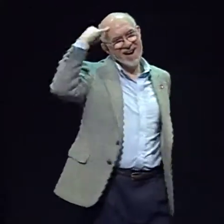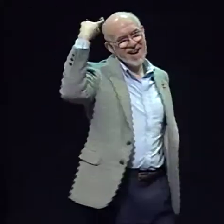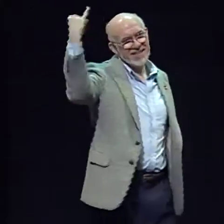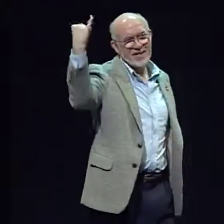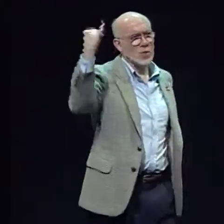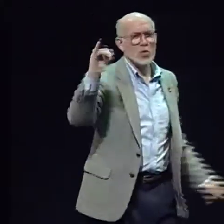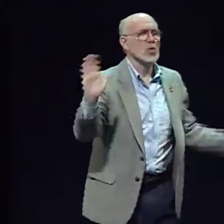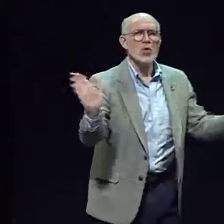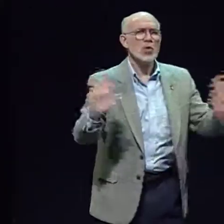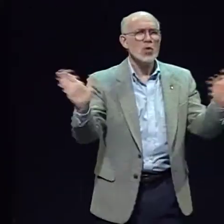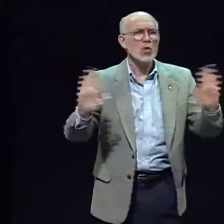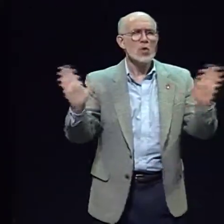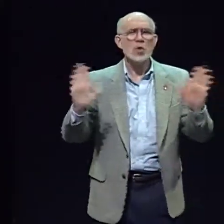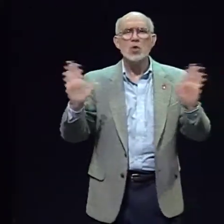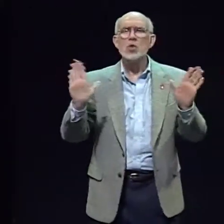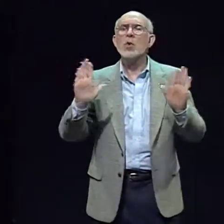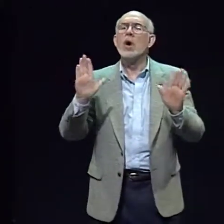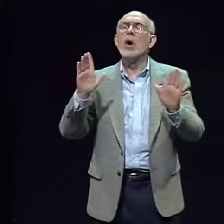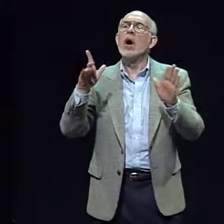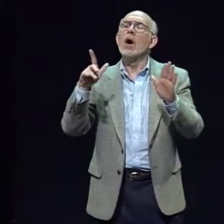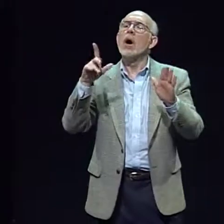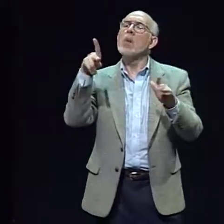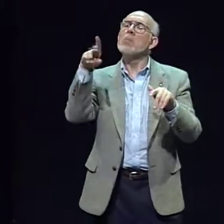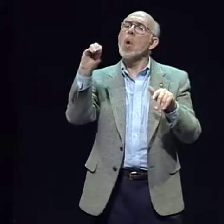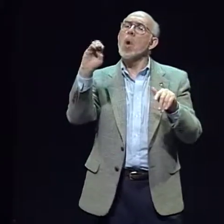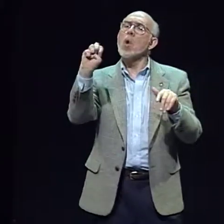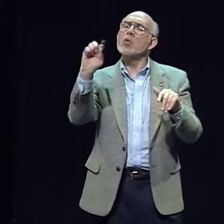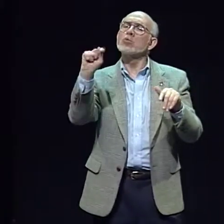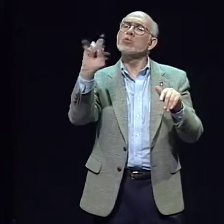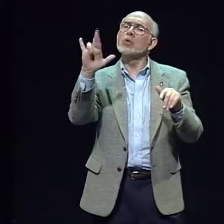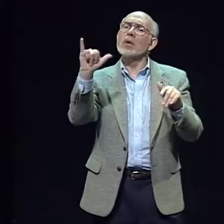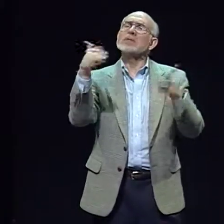SO HERE I PRESENT SOME INFORMATION THAT'S